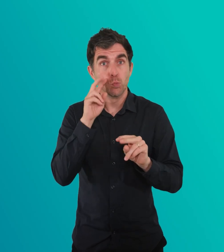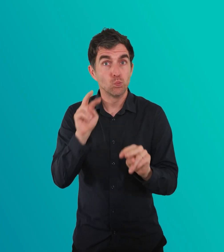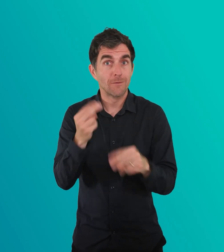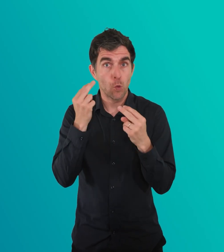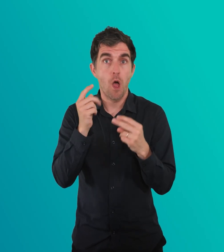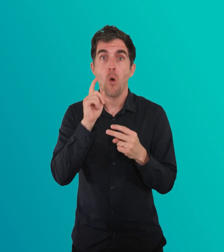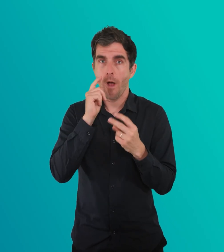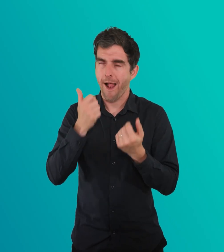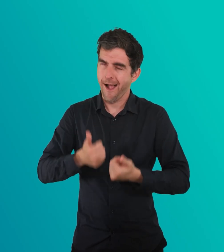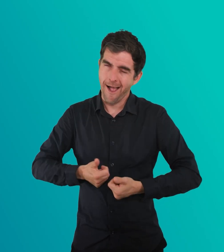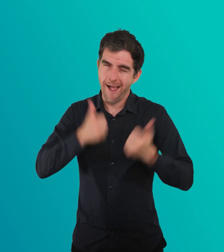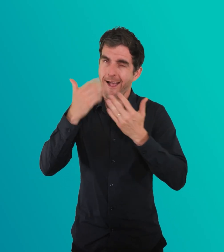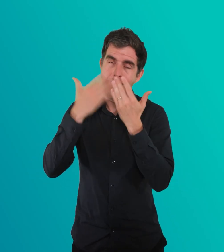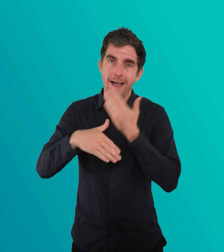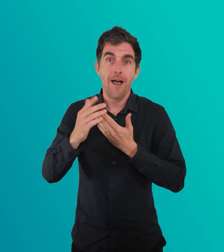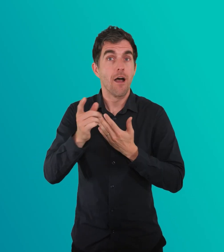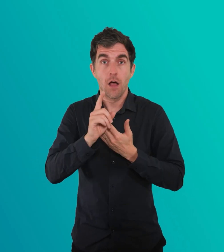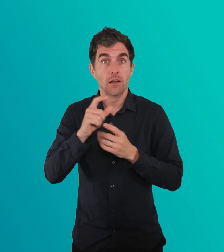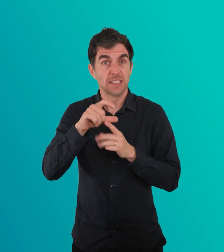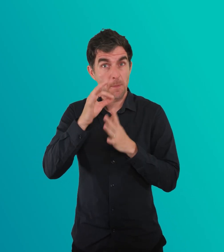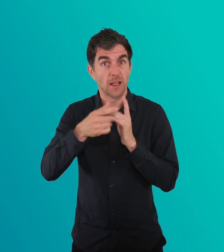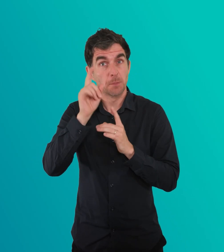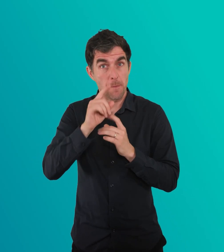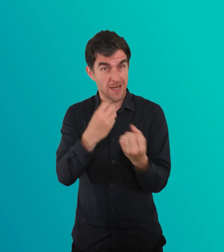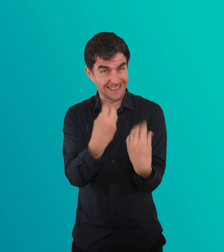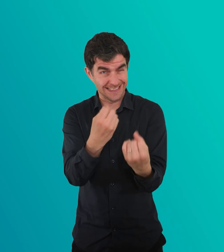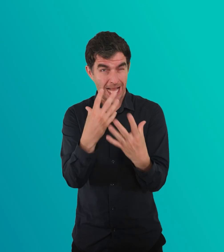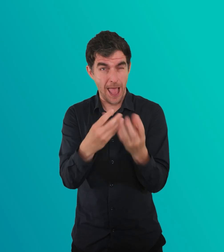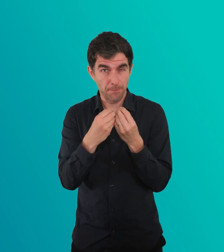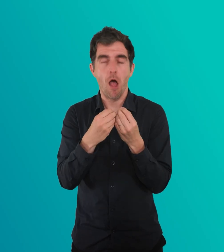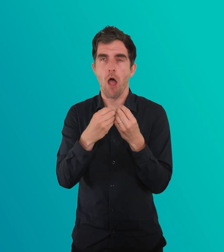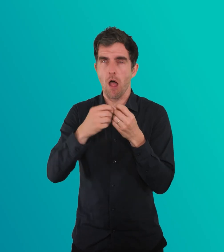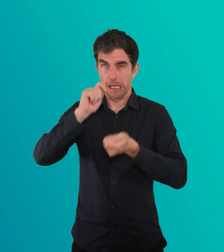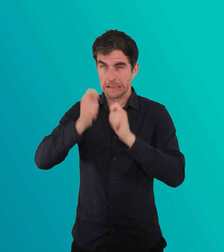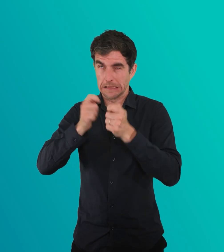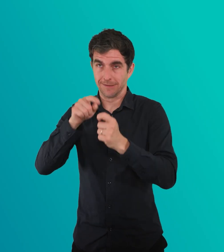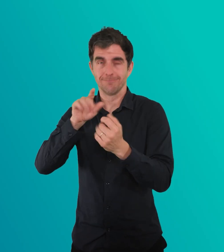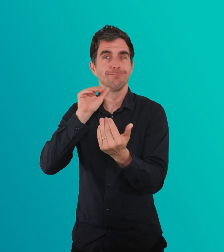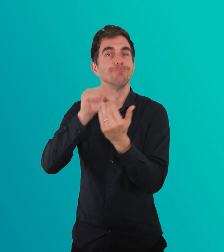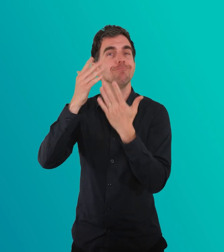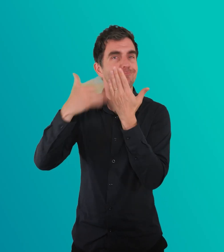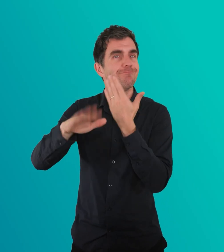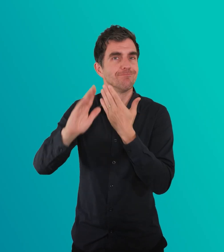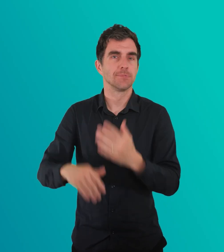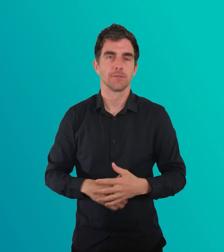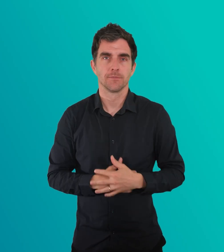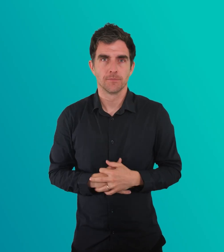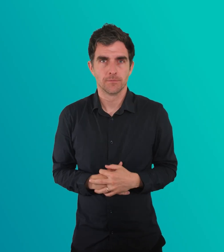as this Review will only succeed if disabled people across the UK help to shape it.